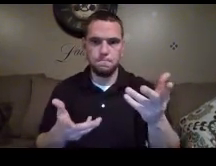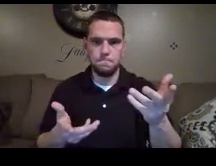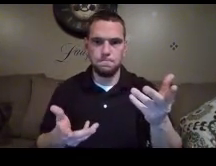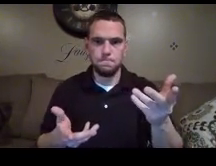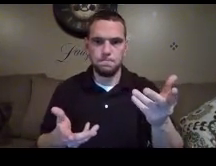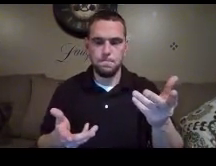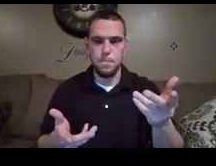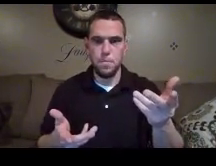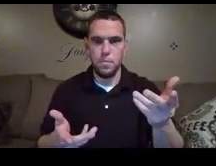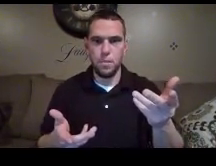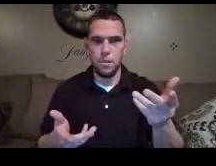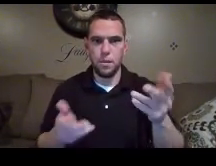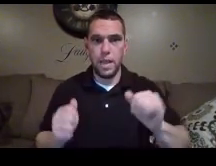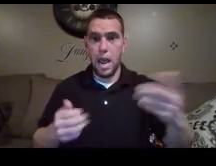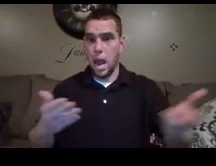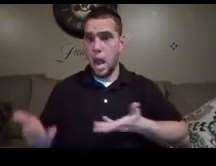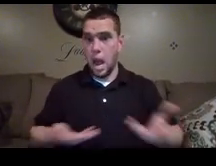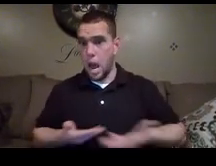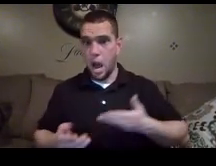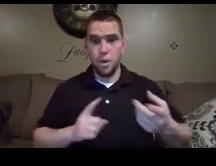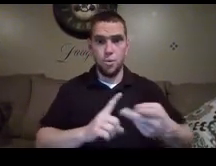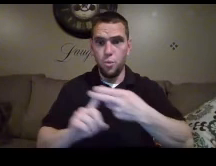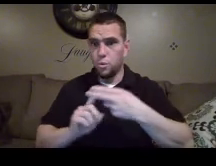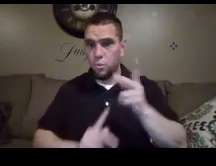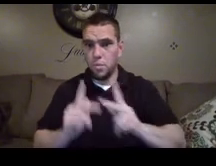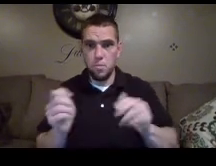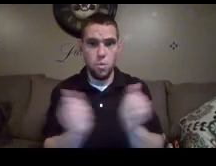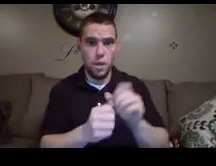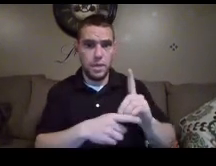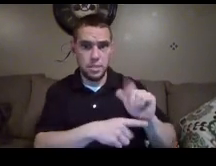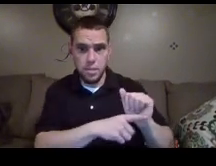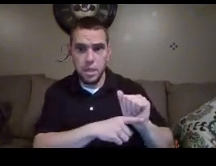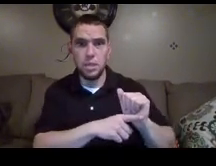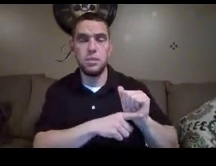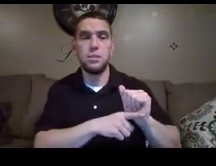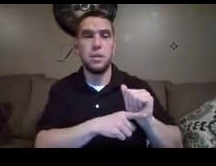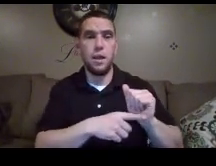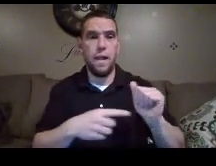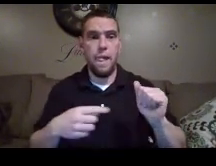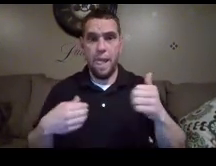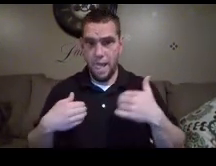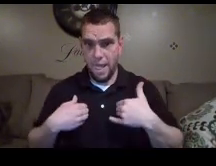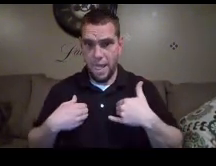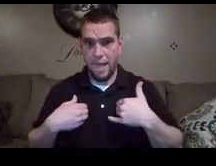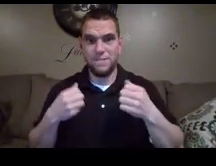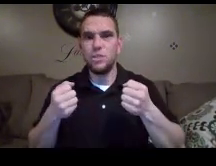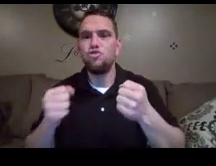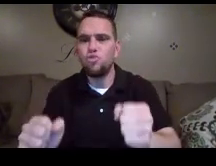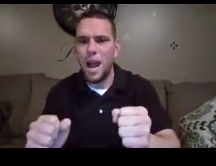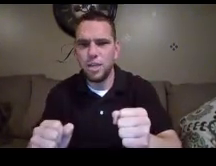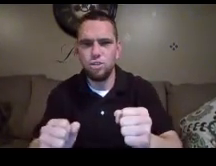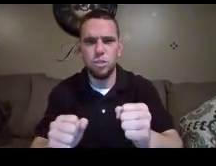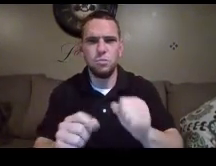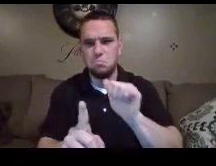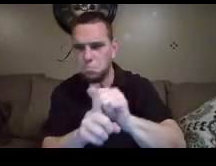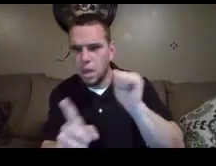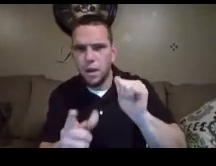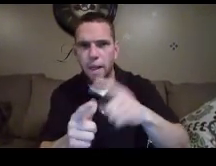hiring and recruiting people with disabilities. It's got a strategy in one column, a percent in the second column, and a rank in a third column.